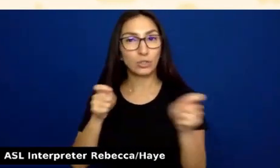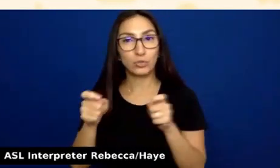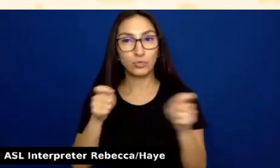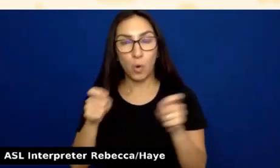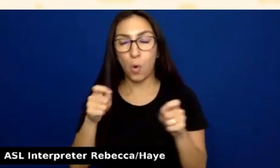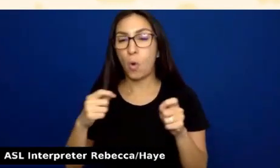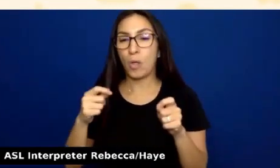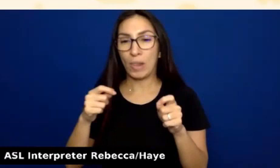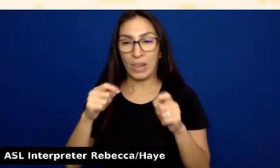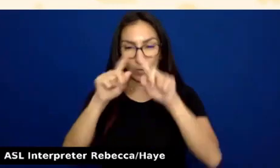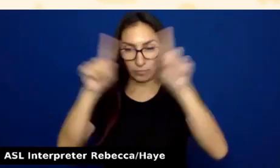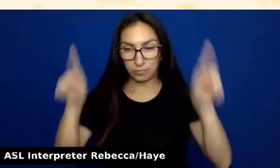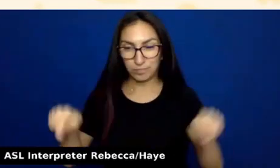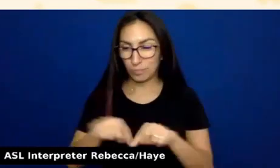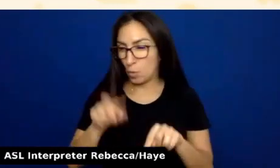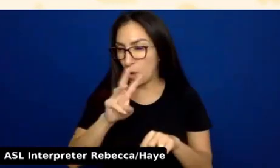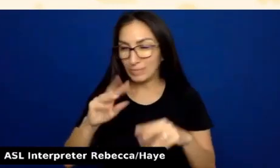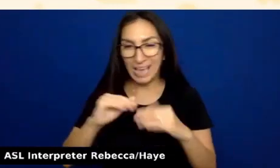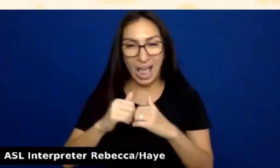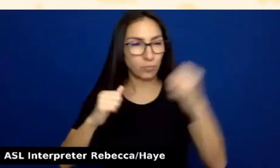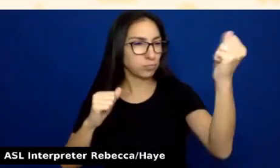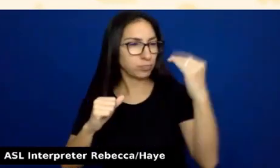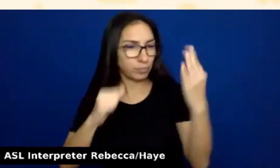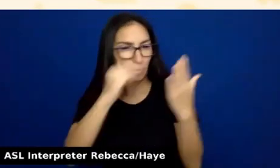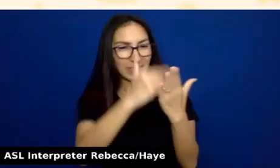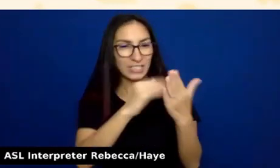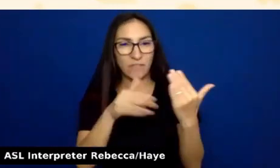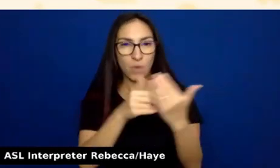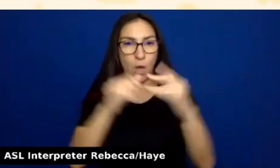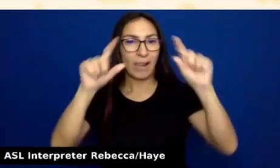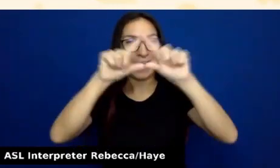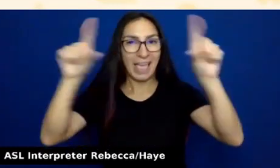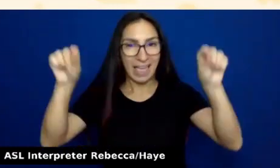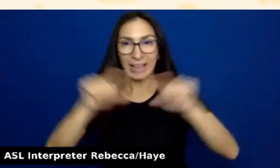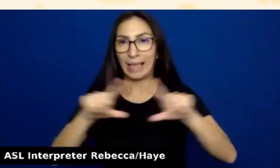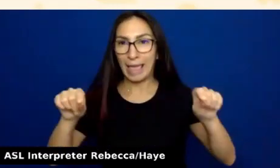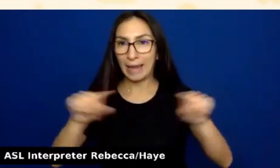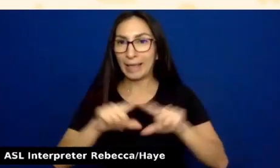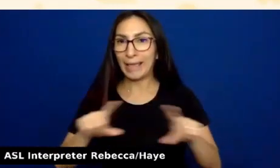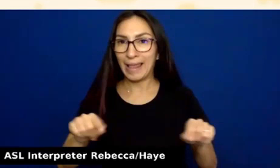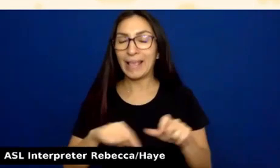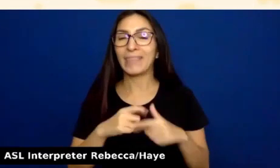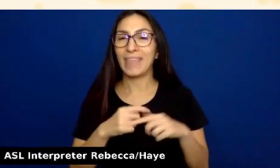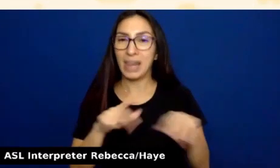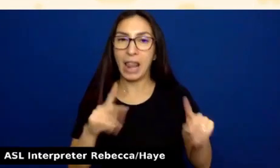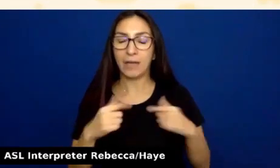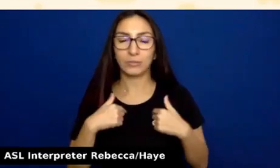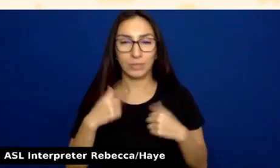So putting this footer heading here, as a screen reader heading allows them to immediately jump straight to footer.